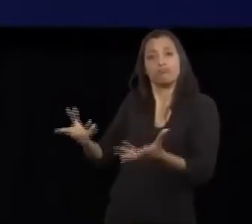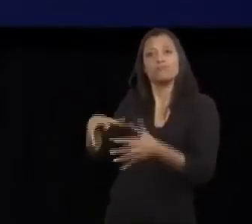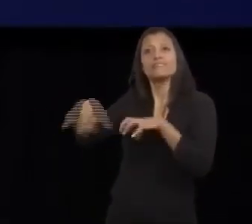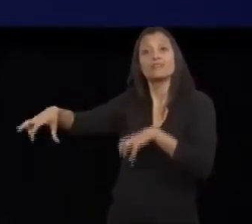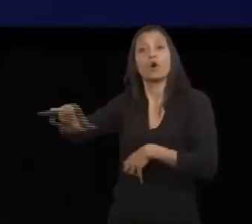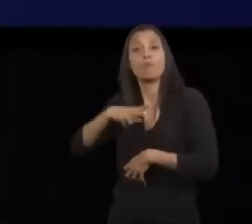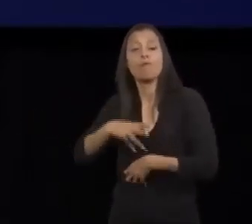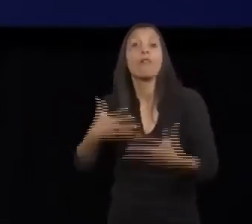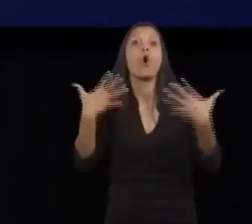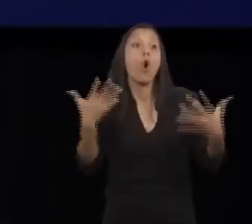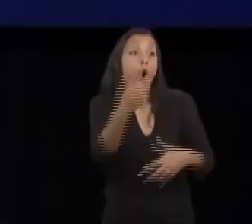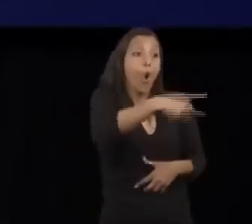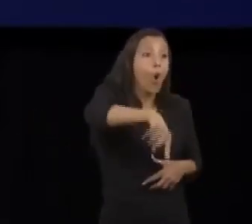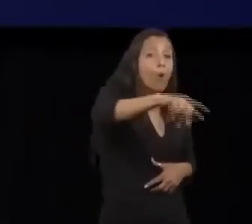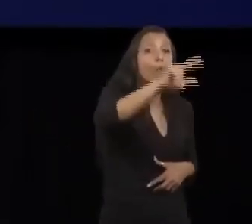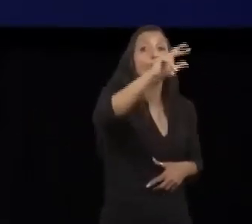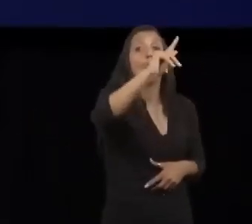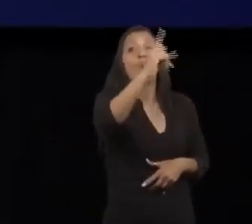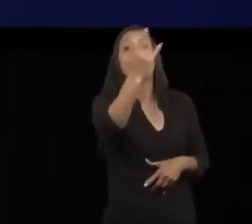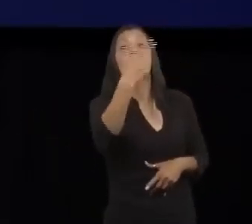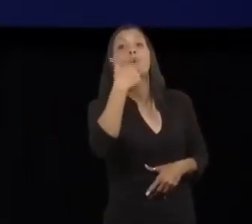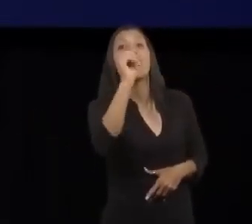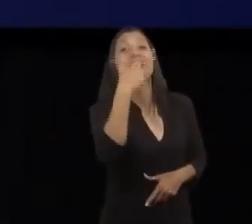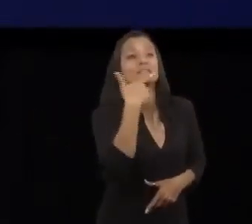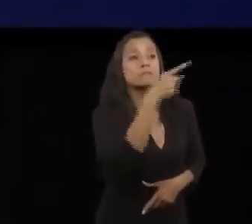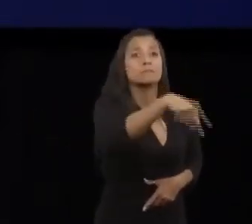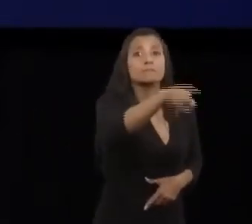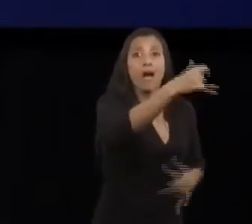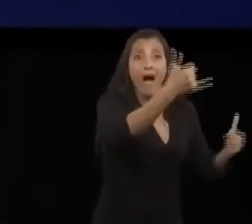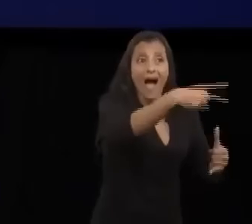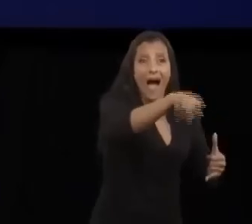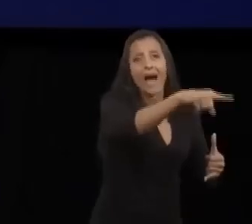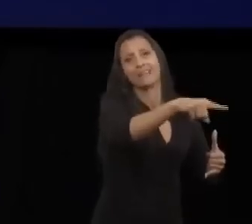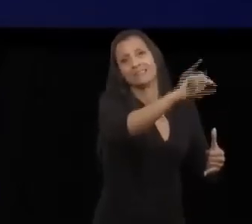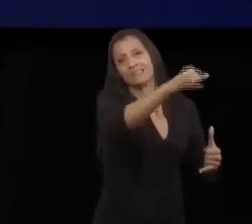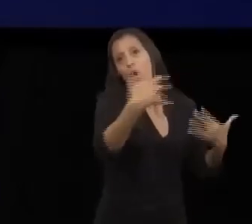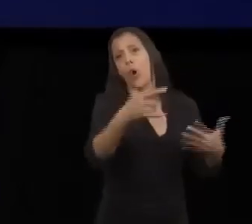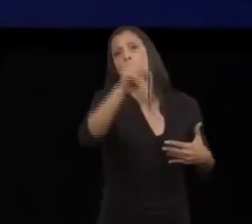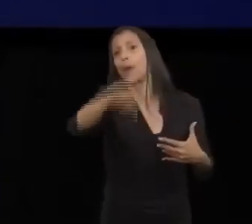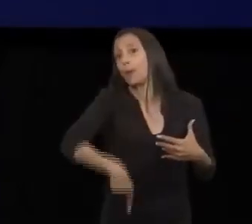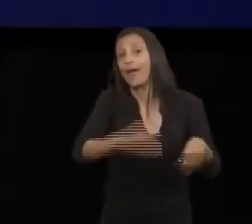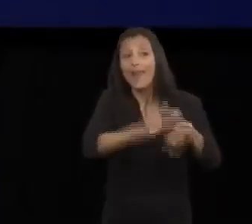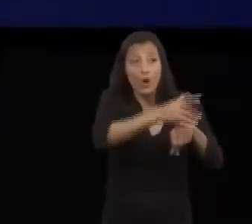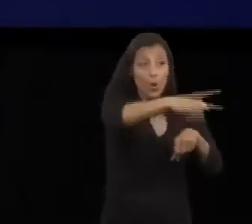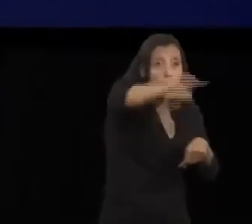Obviously, in the middle of the electoral juncture, having the CUCAs in front,